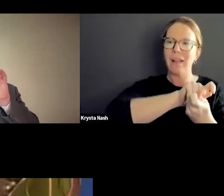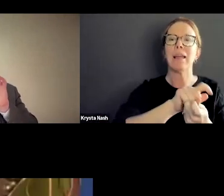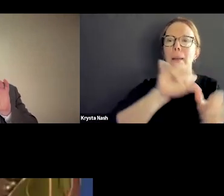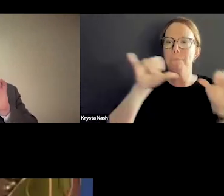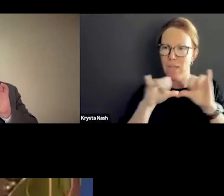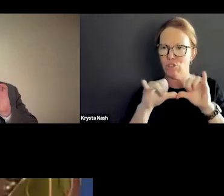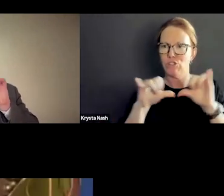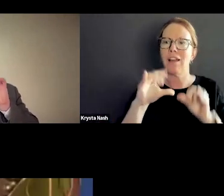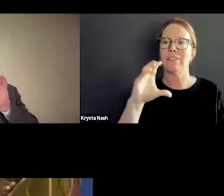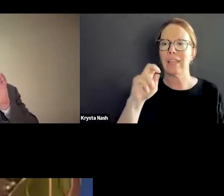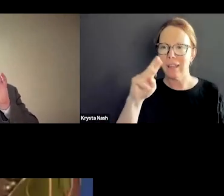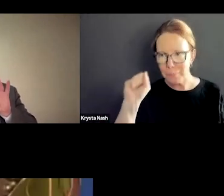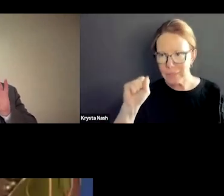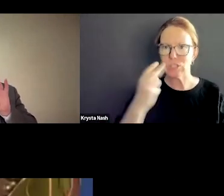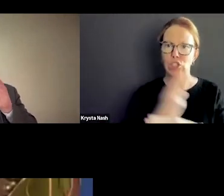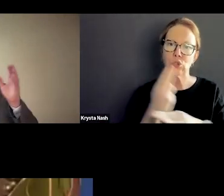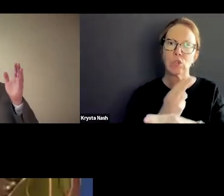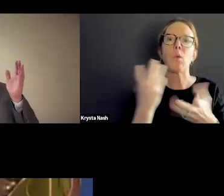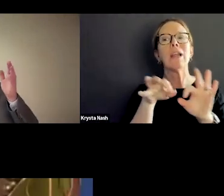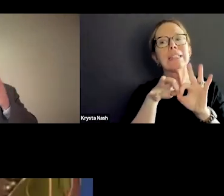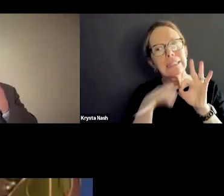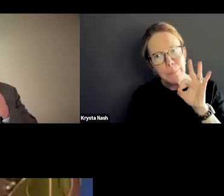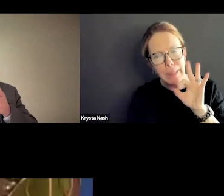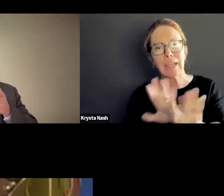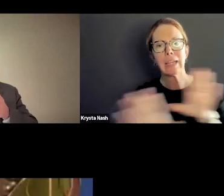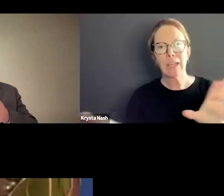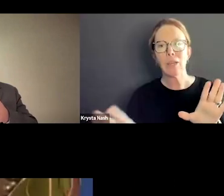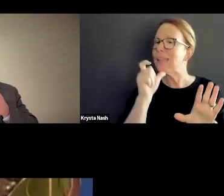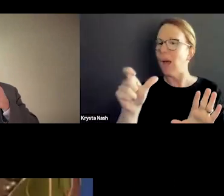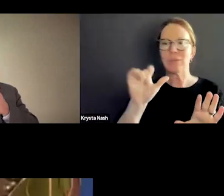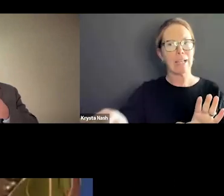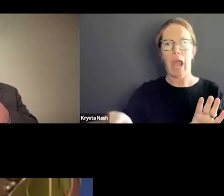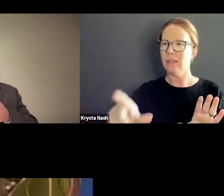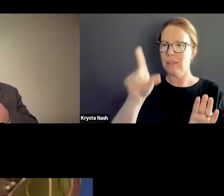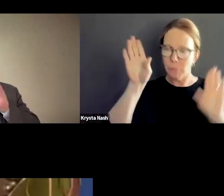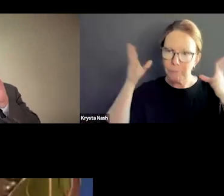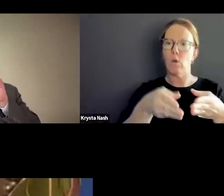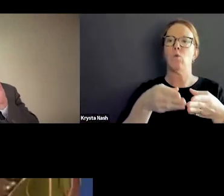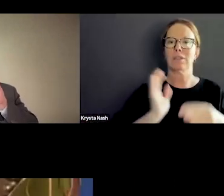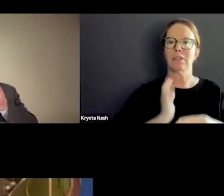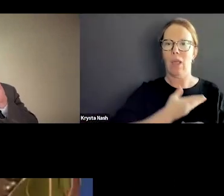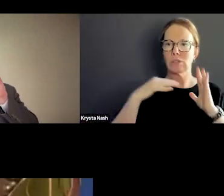And the reason for that is we wanted it simply again, that was not the scope of what we were interested in in our study, but we wanted to know